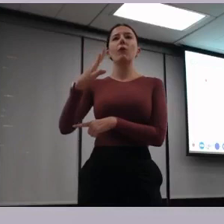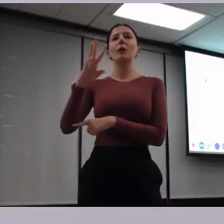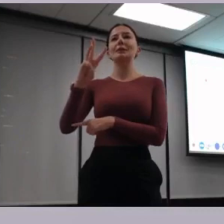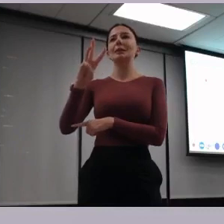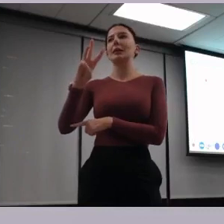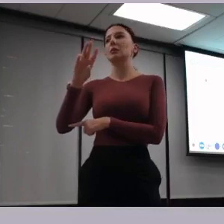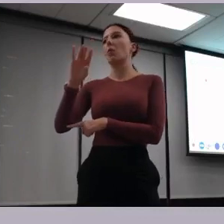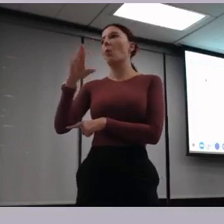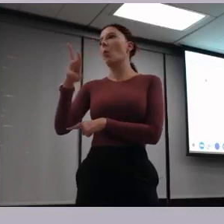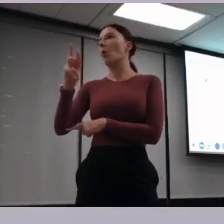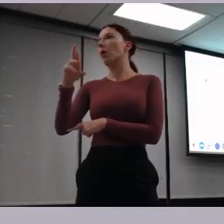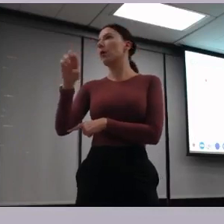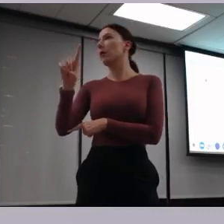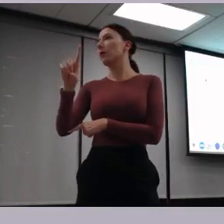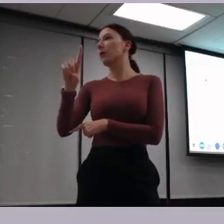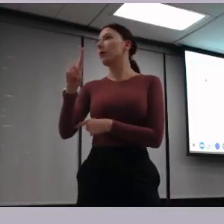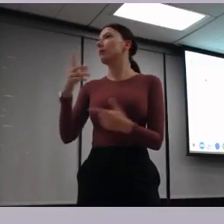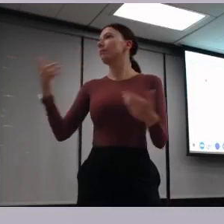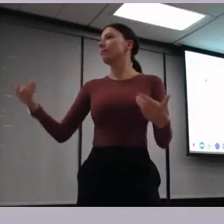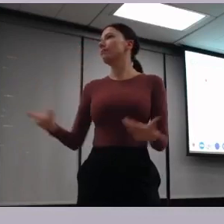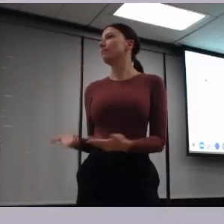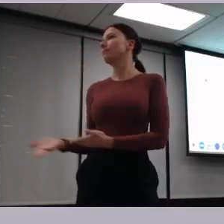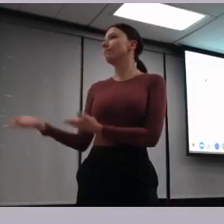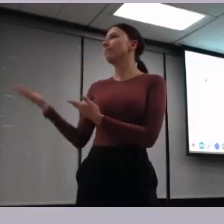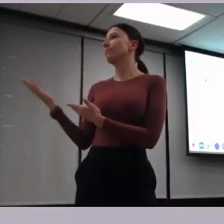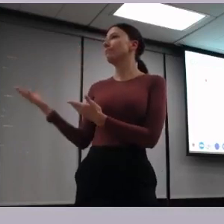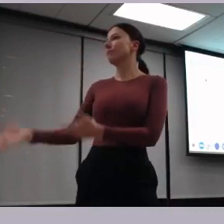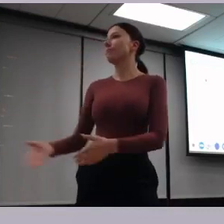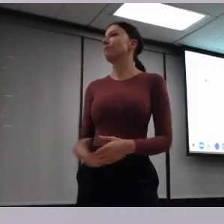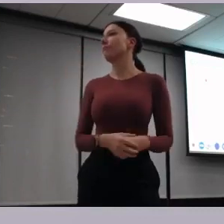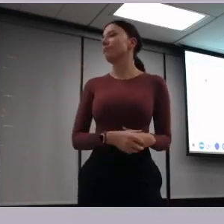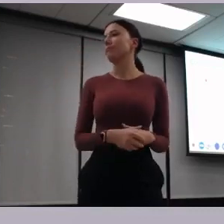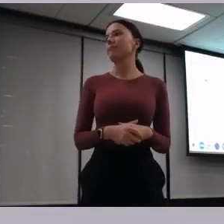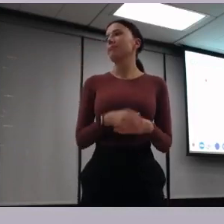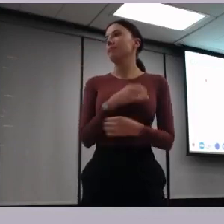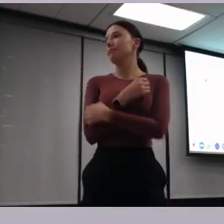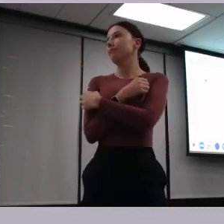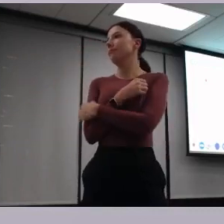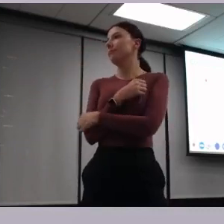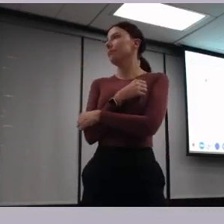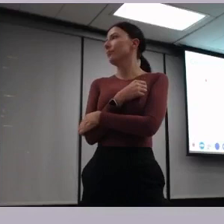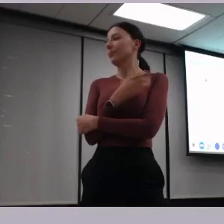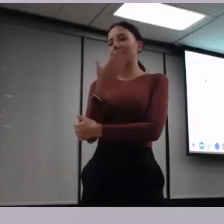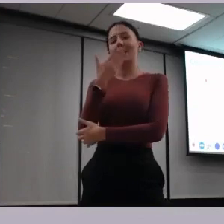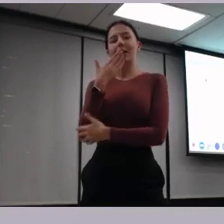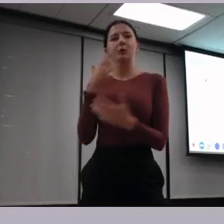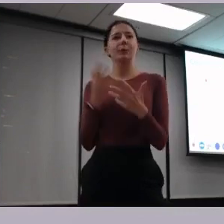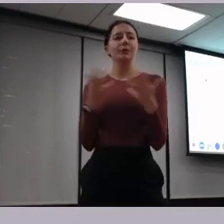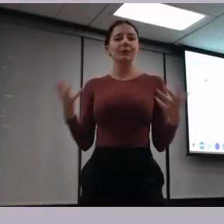Because Happy New Year.